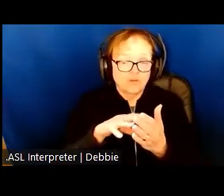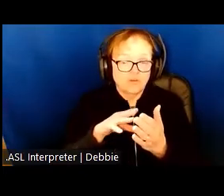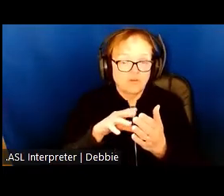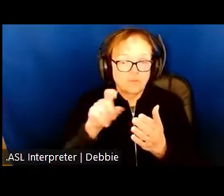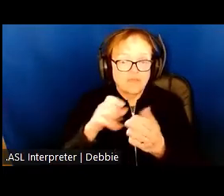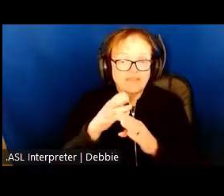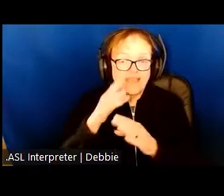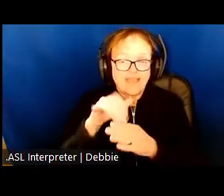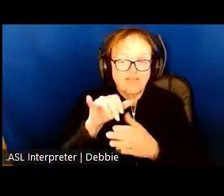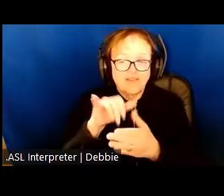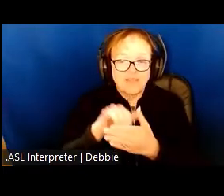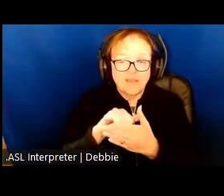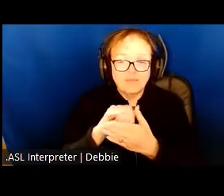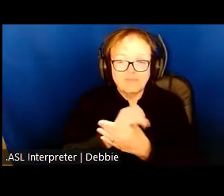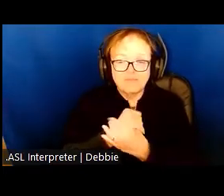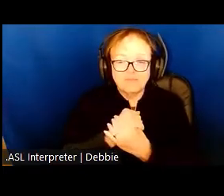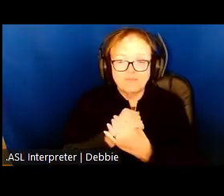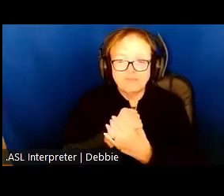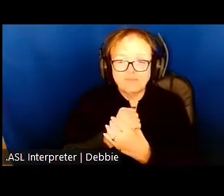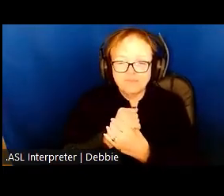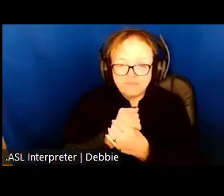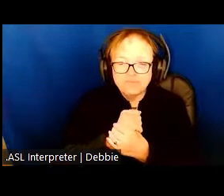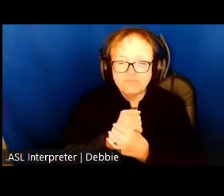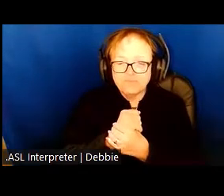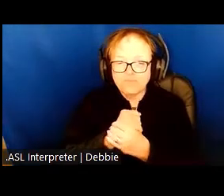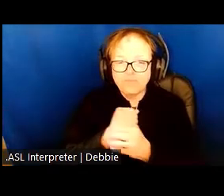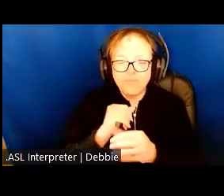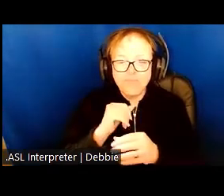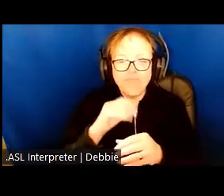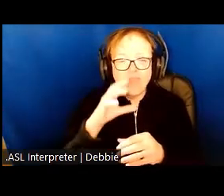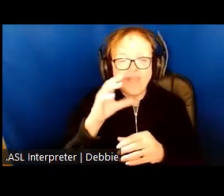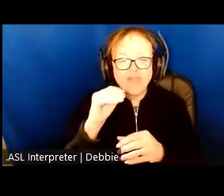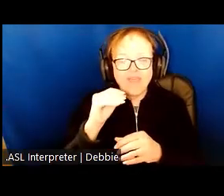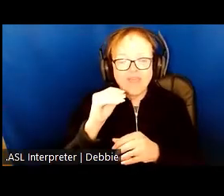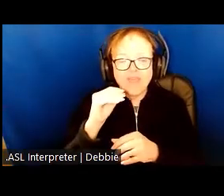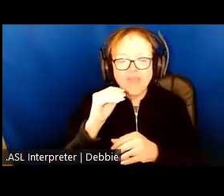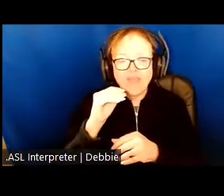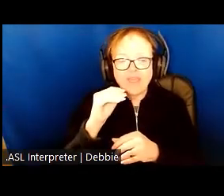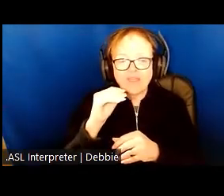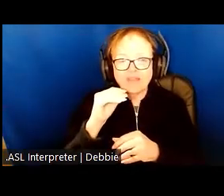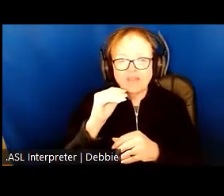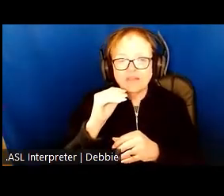The manuscript must be formatted according to the following specifications: